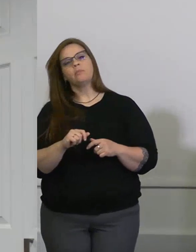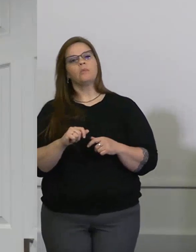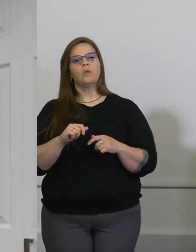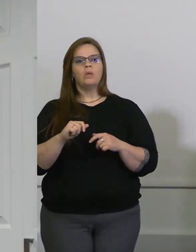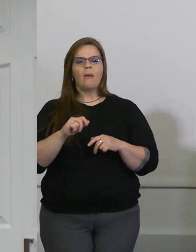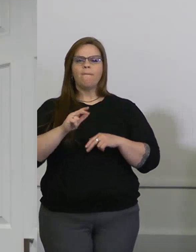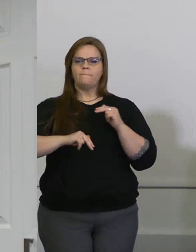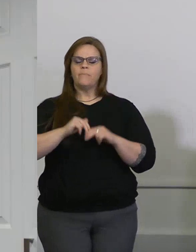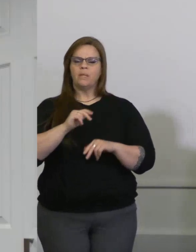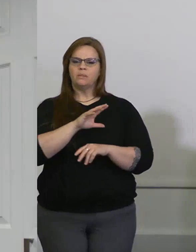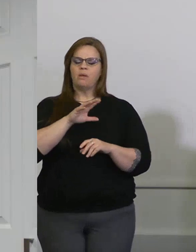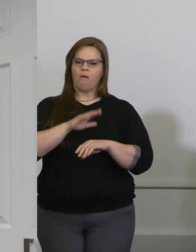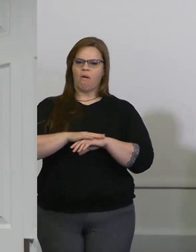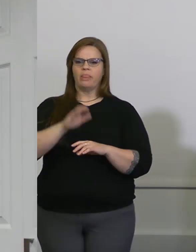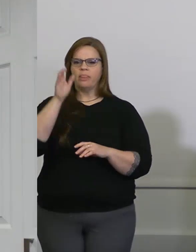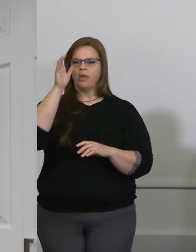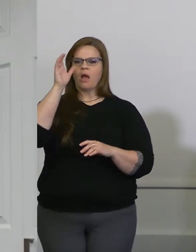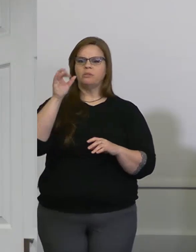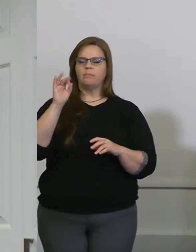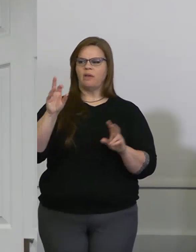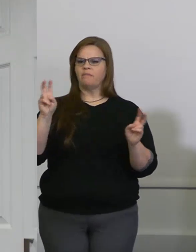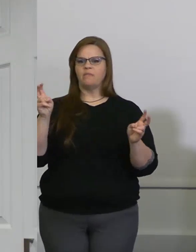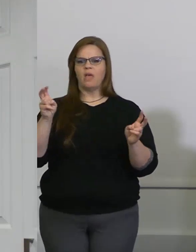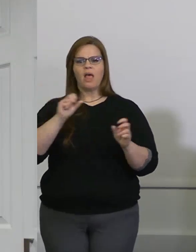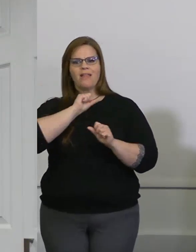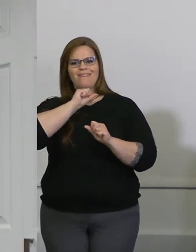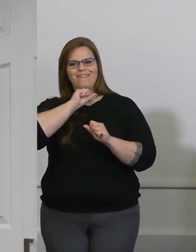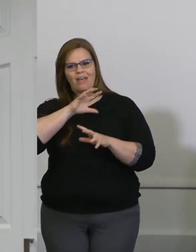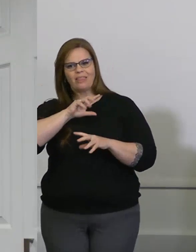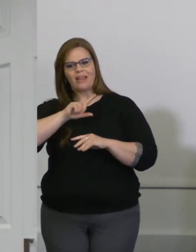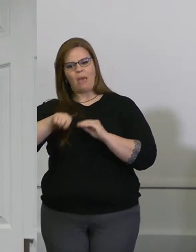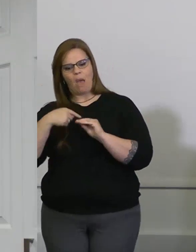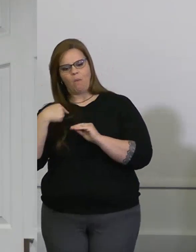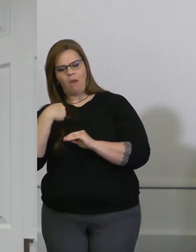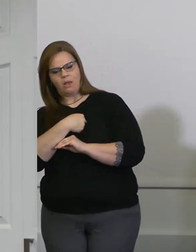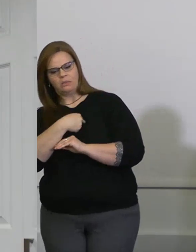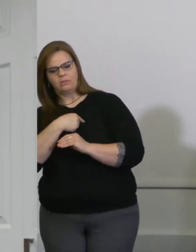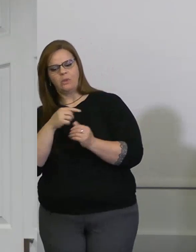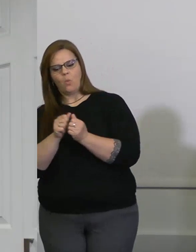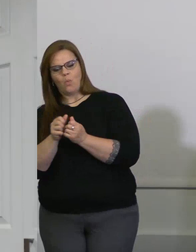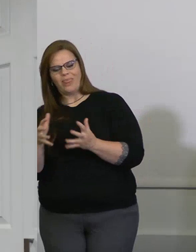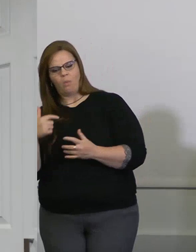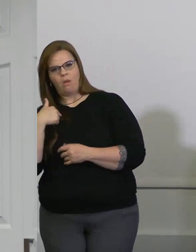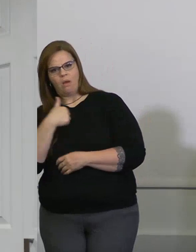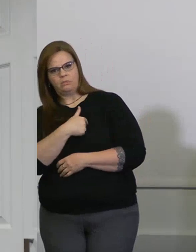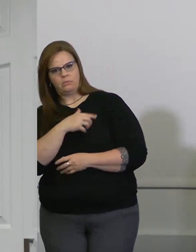Without us, Everyone on our team are people who have a lived